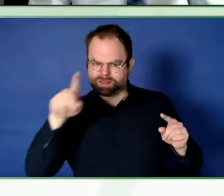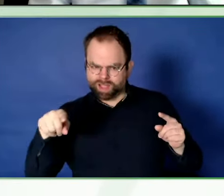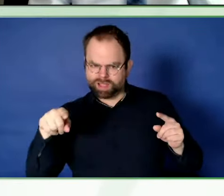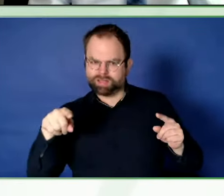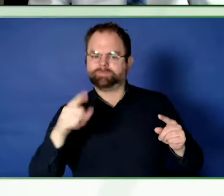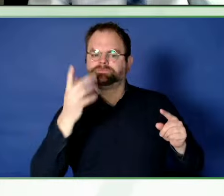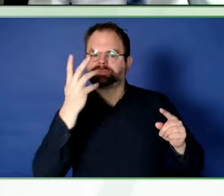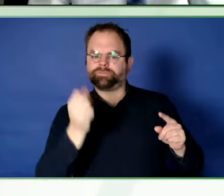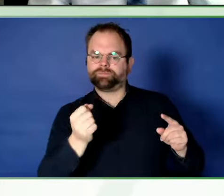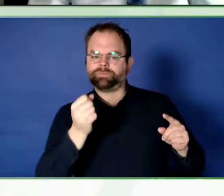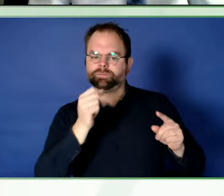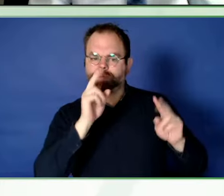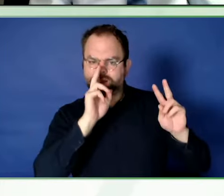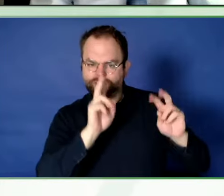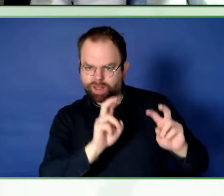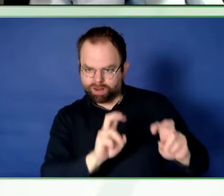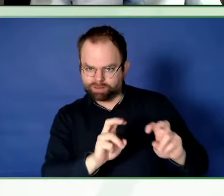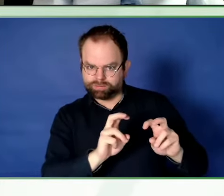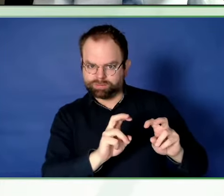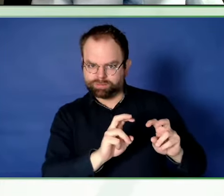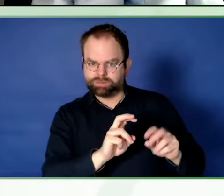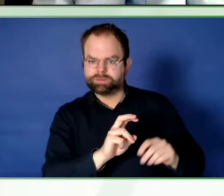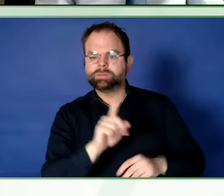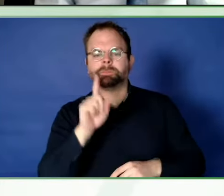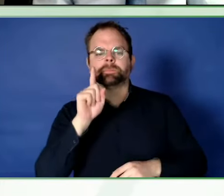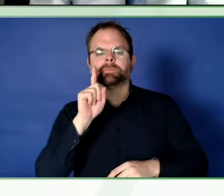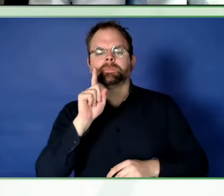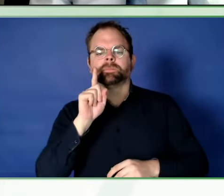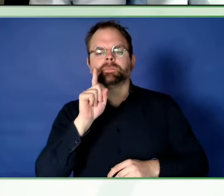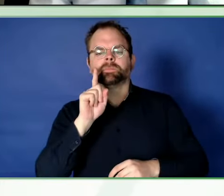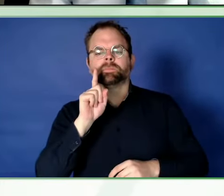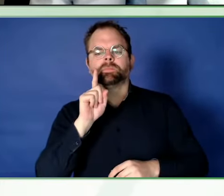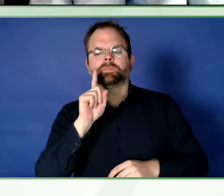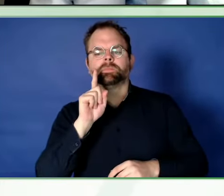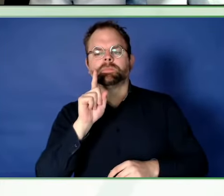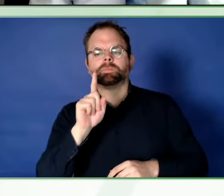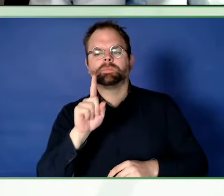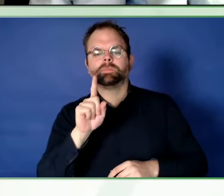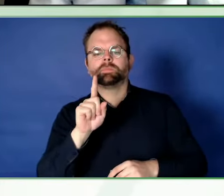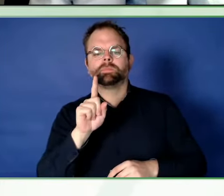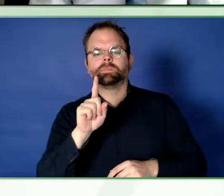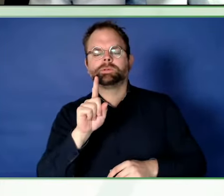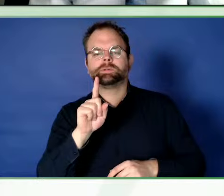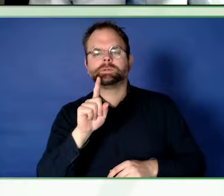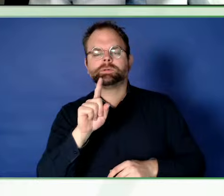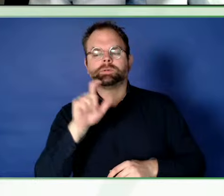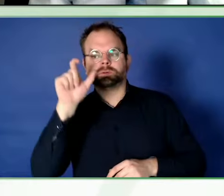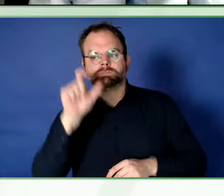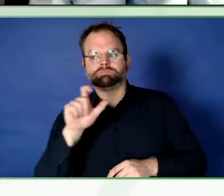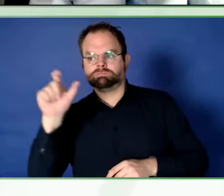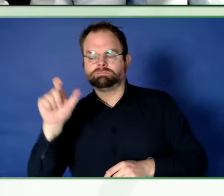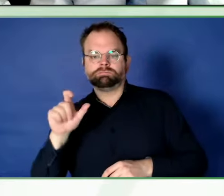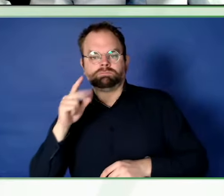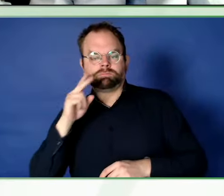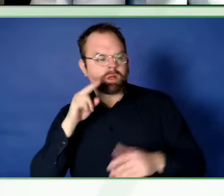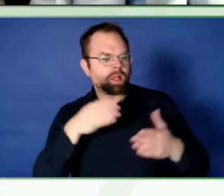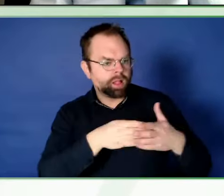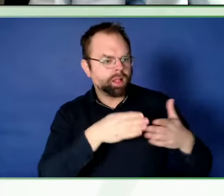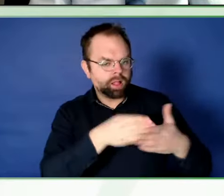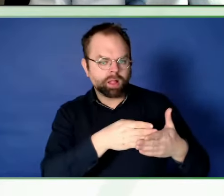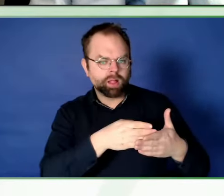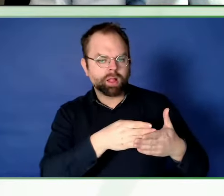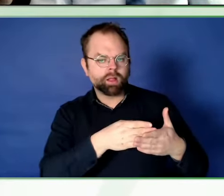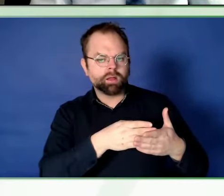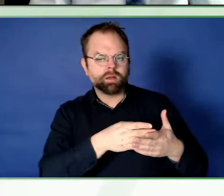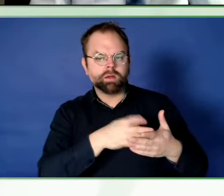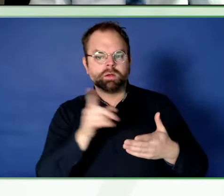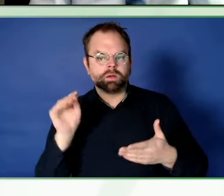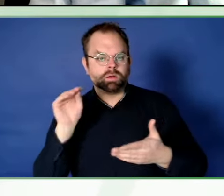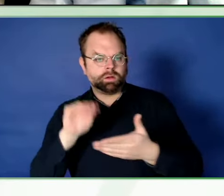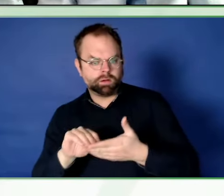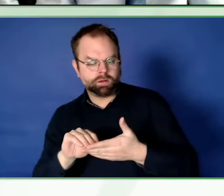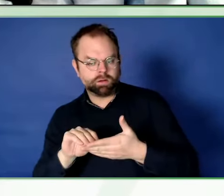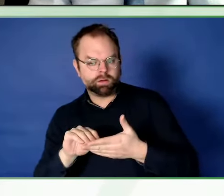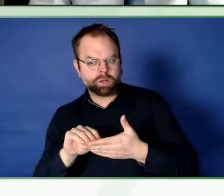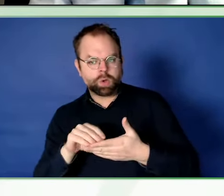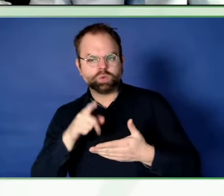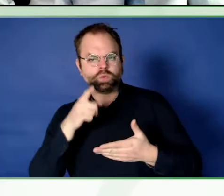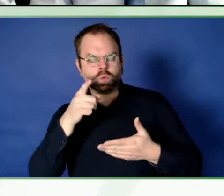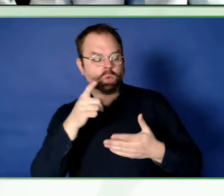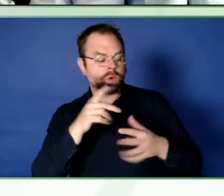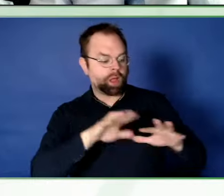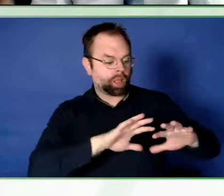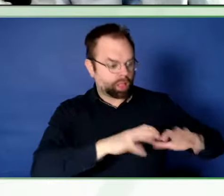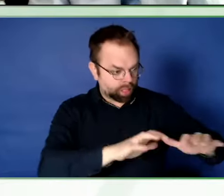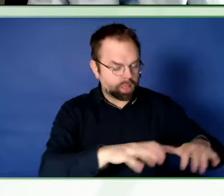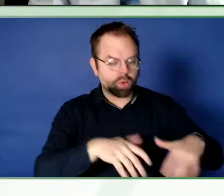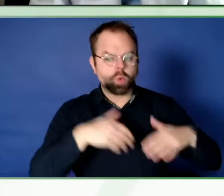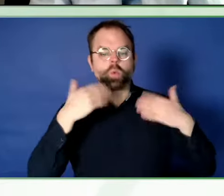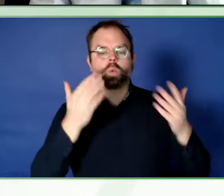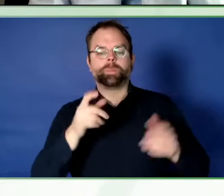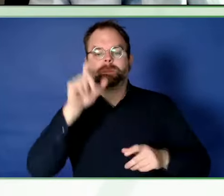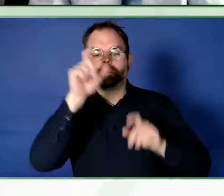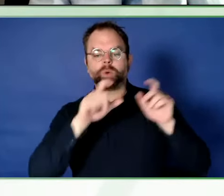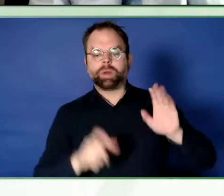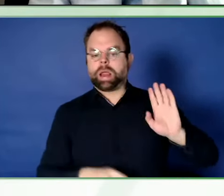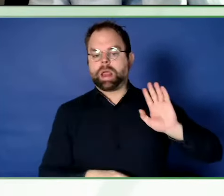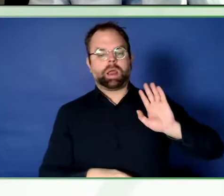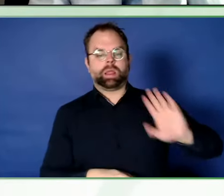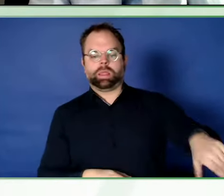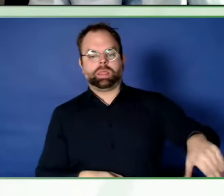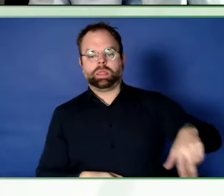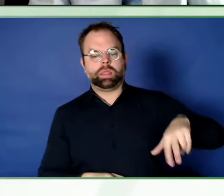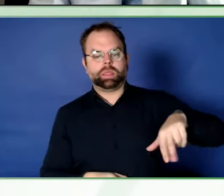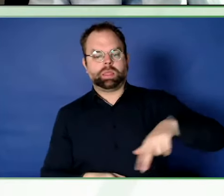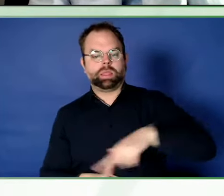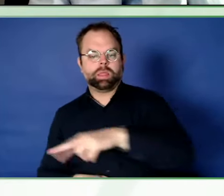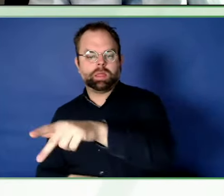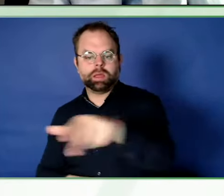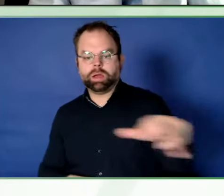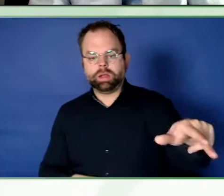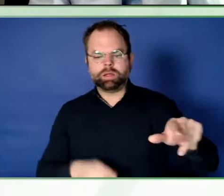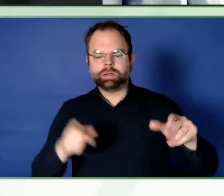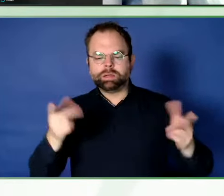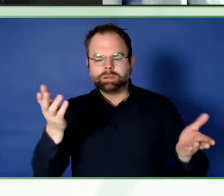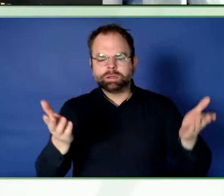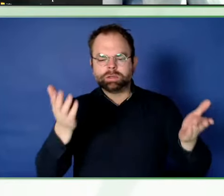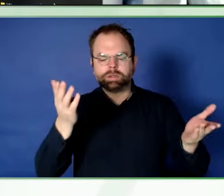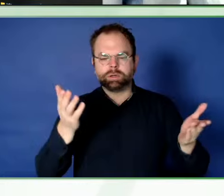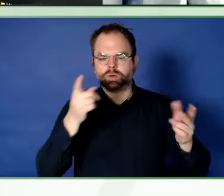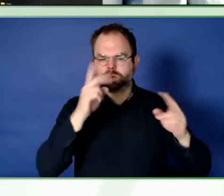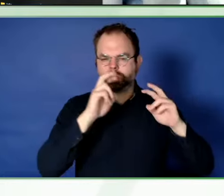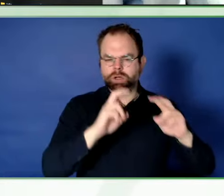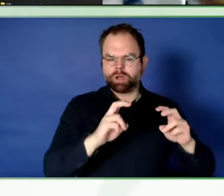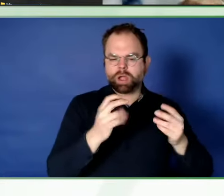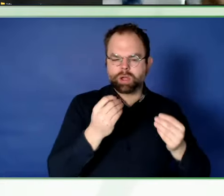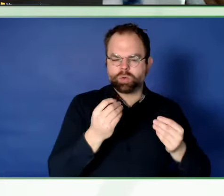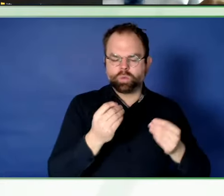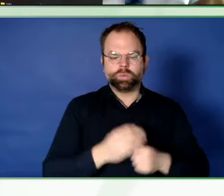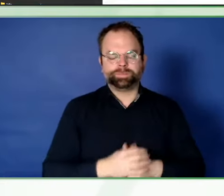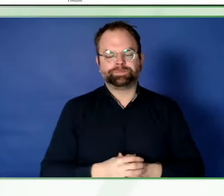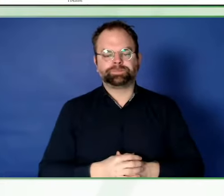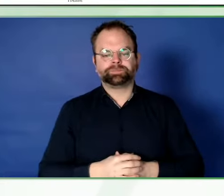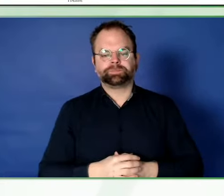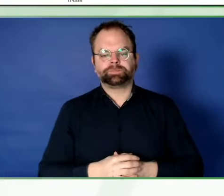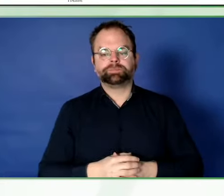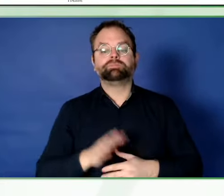It is both, because we use the situation of obstacles and we plan their action plan,